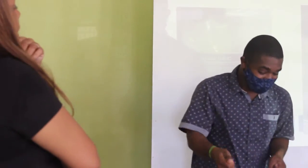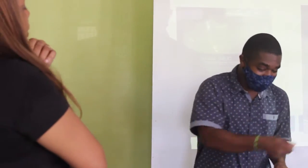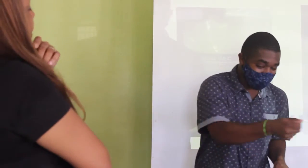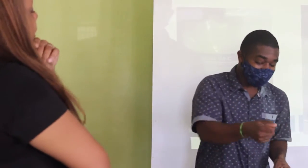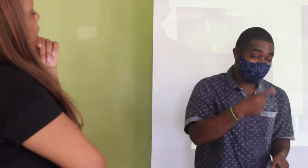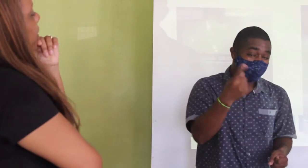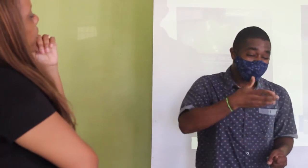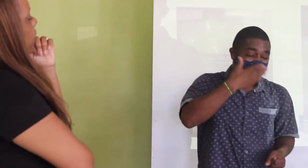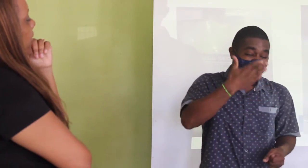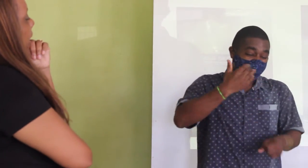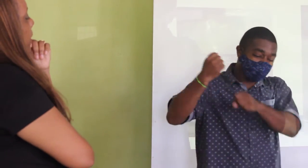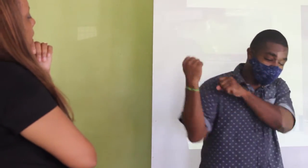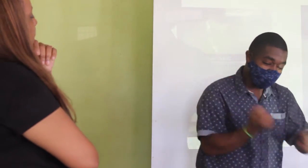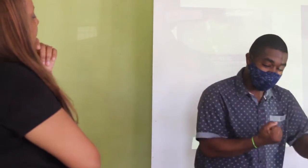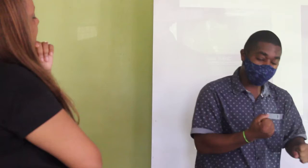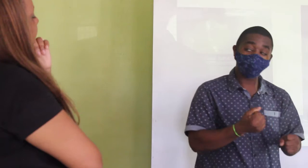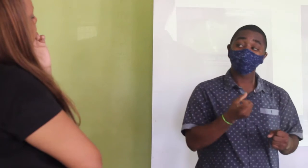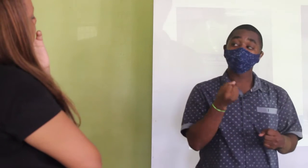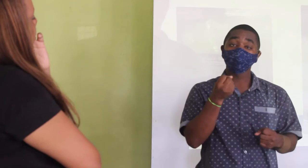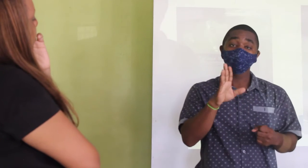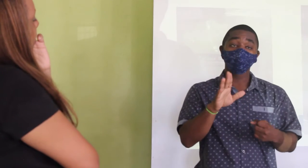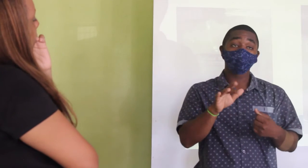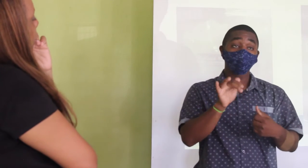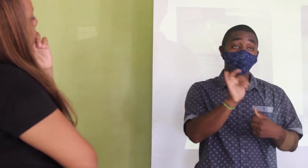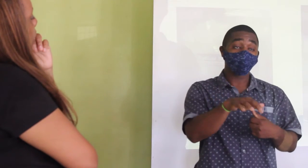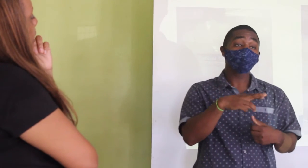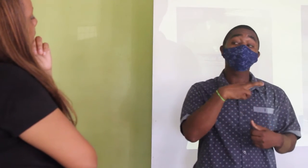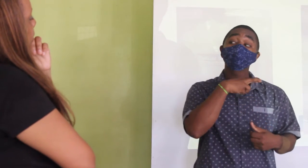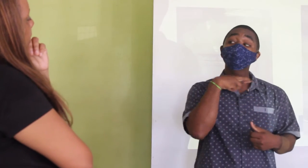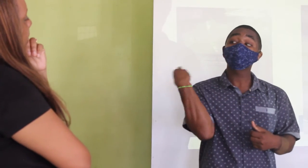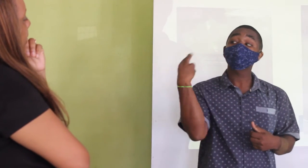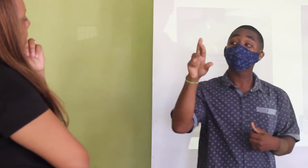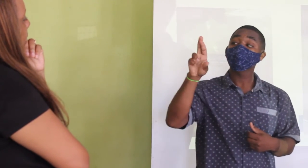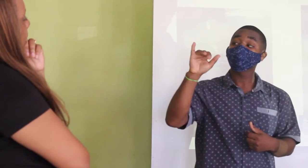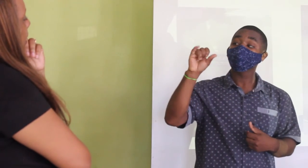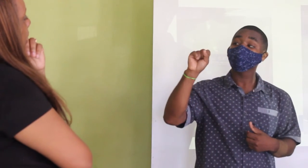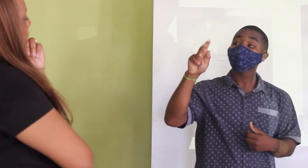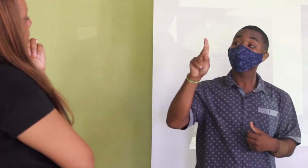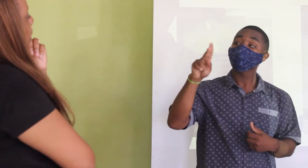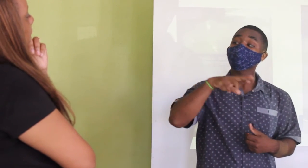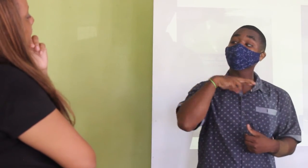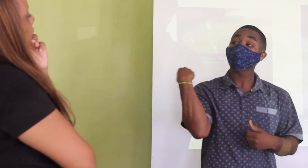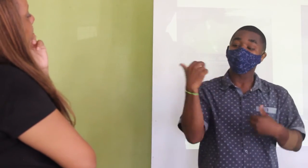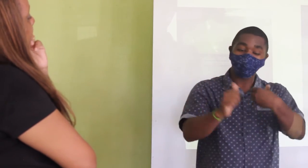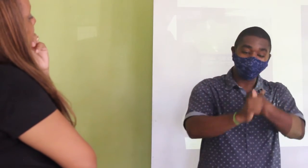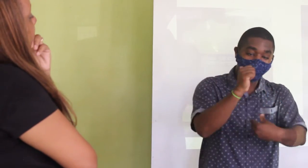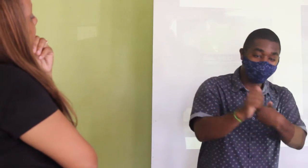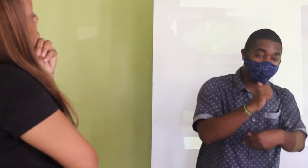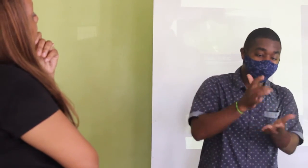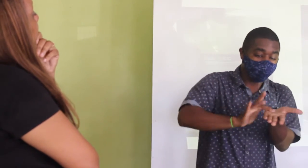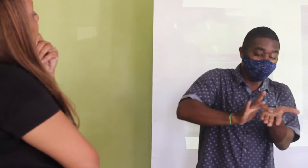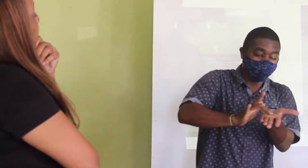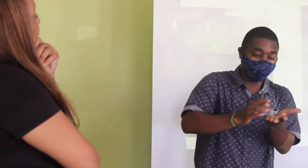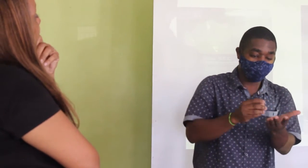okay so you know if you use chemicals but thank you so strong i'm gonna use it and i know it can [ __ ] be a risk